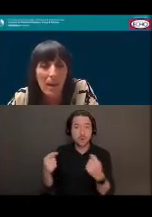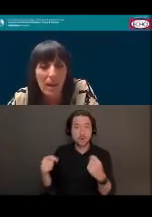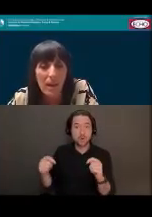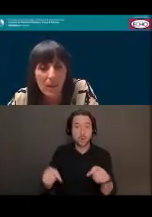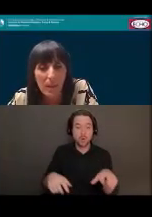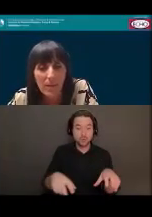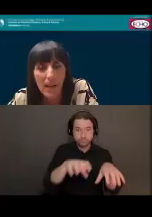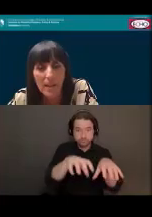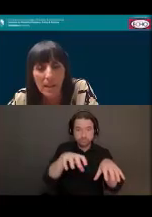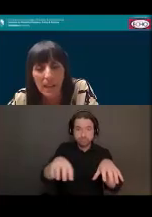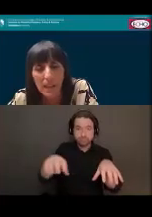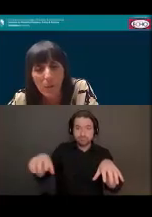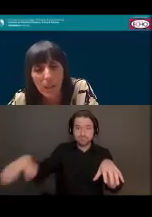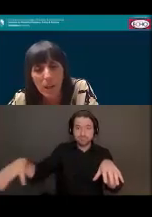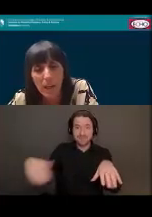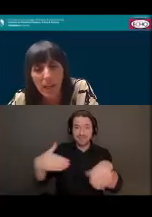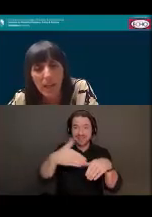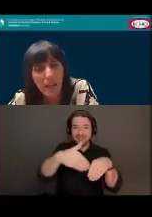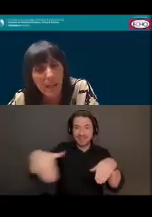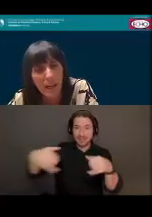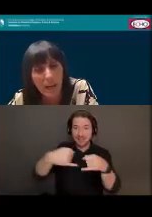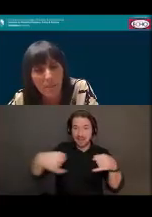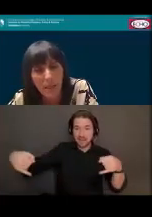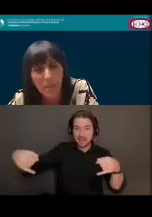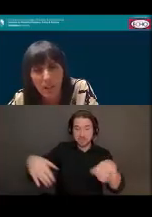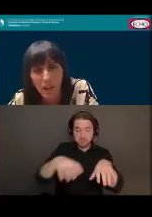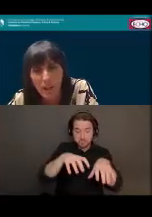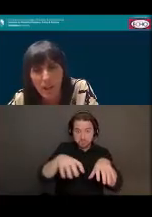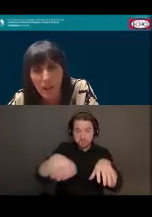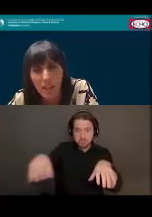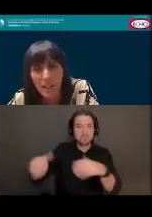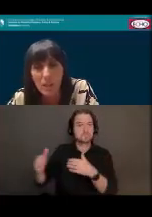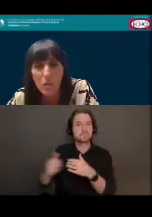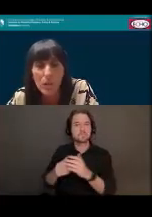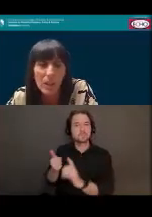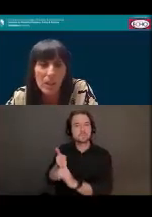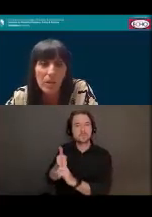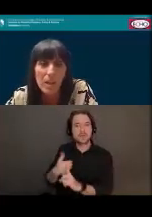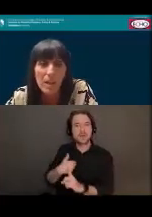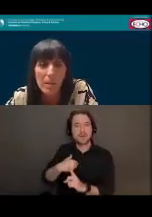have some advanced language and imagination is really using some